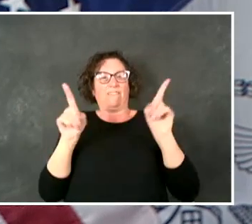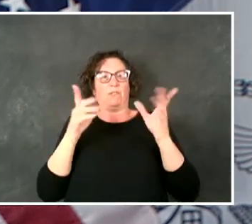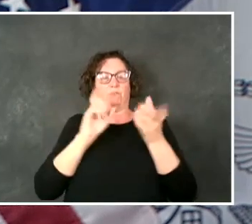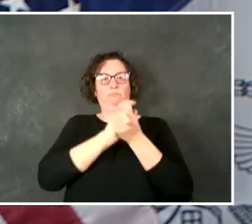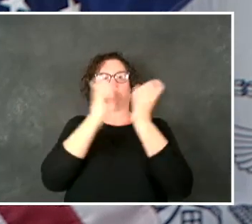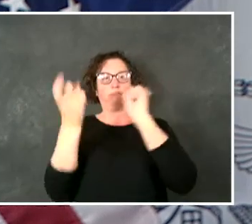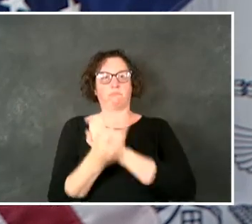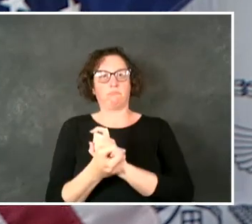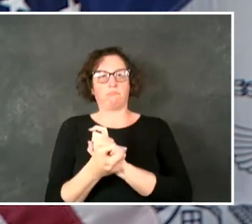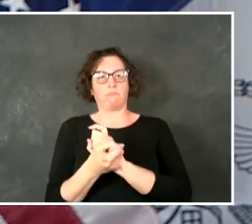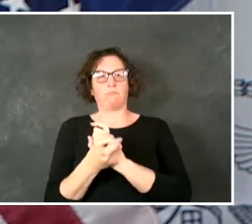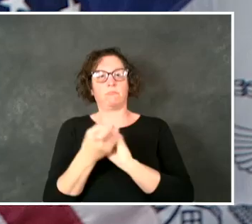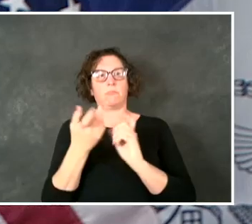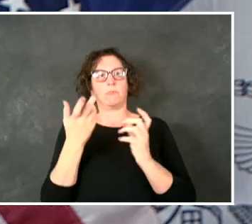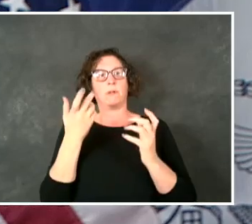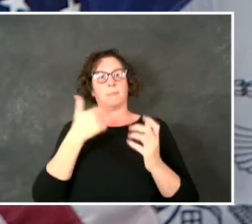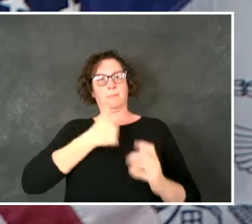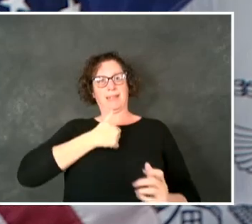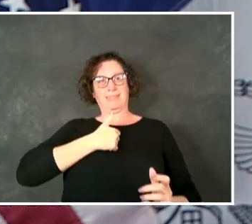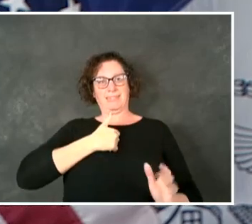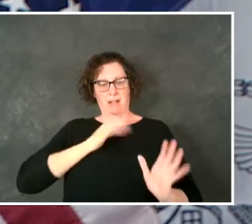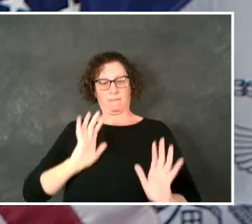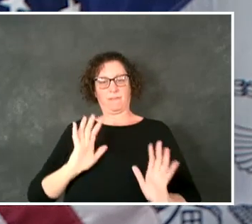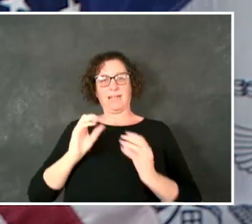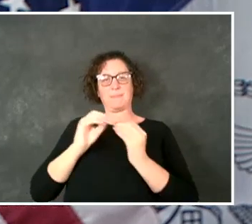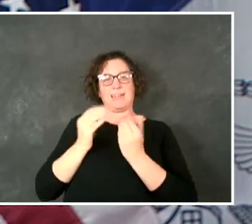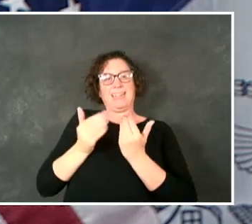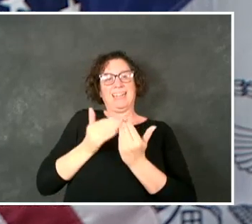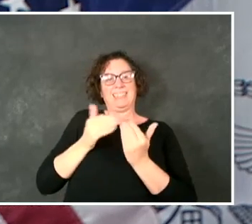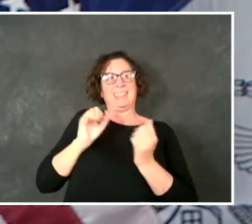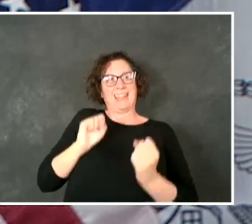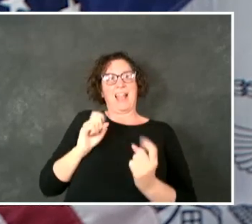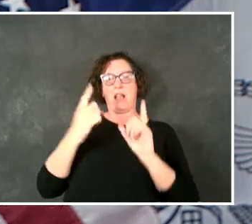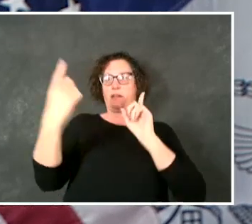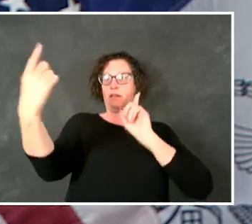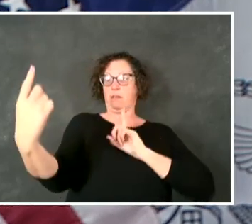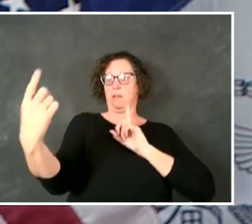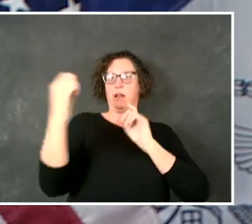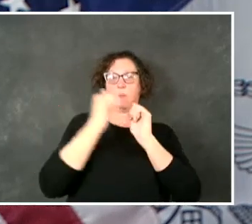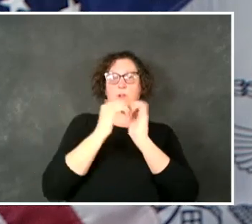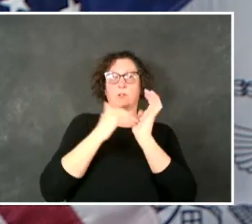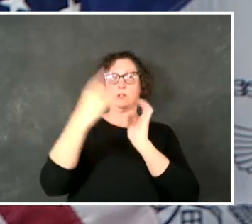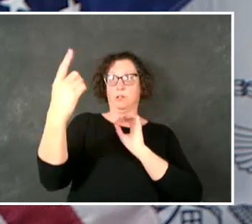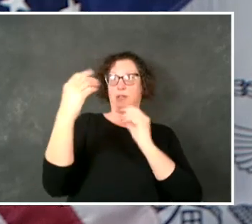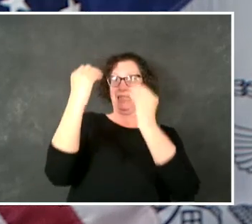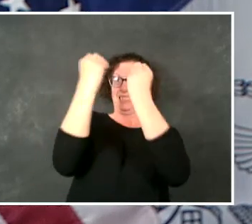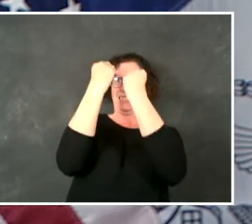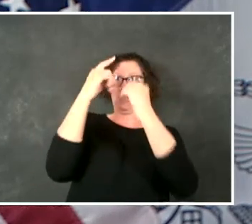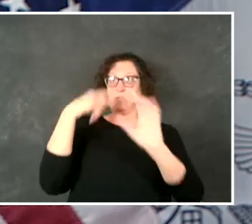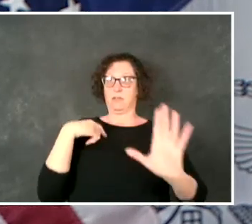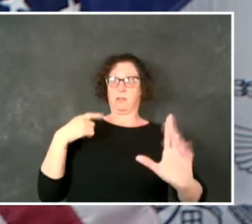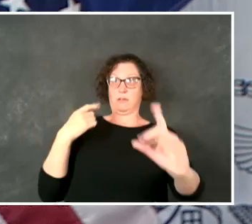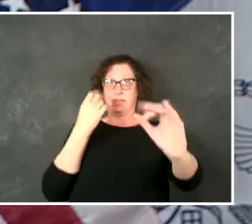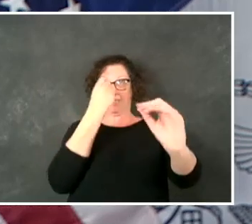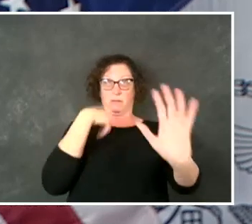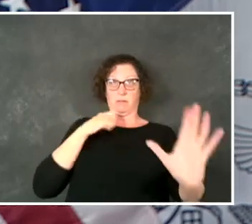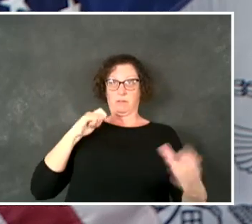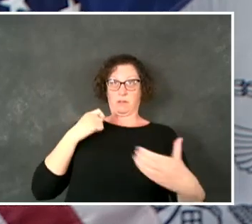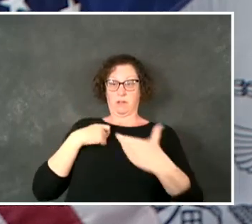ABOUT IT, THE FACE SHIELD, THE PPE, EVERYTHING. MANY OF US